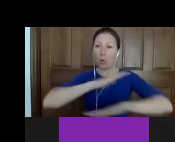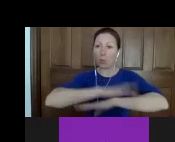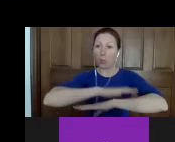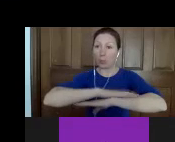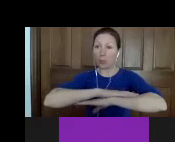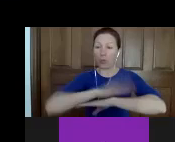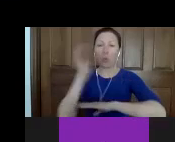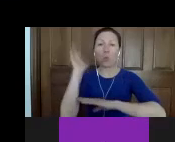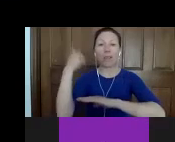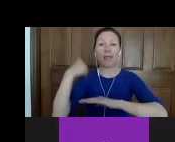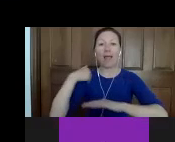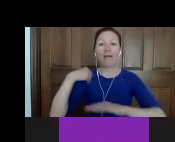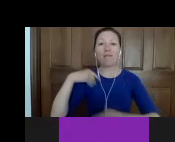make sure your visit our booth at the expo today.